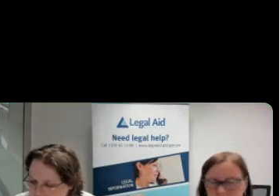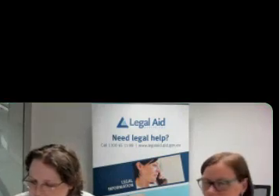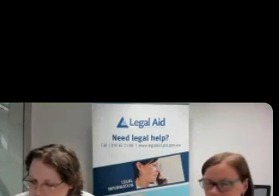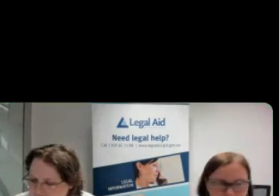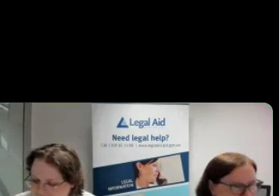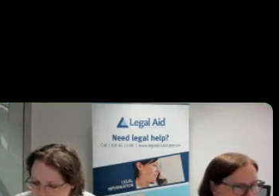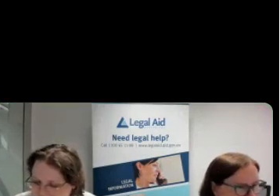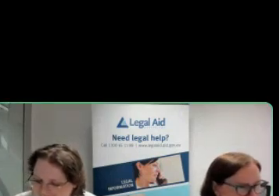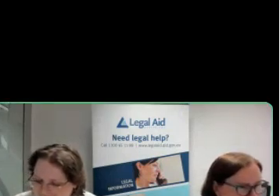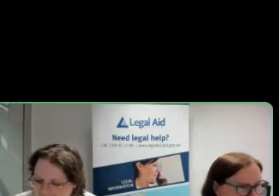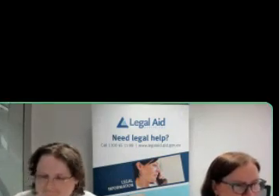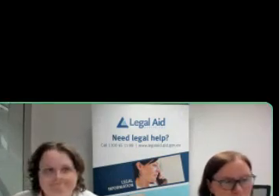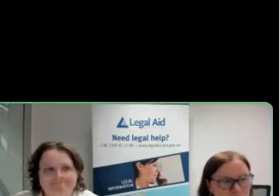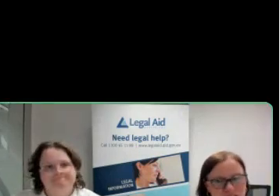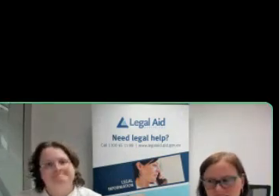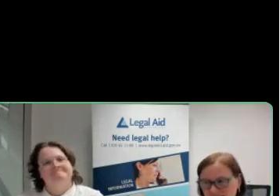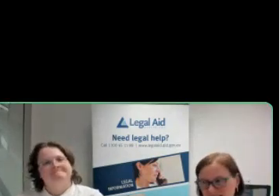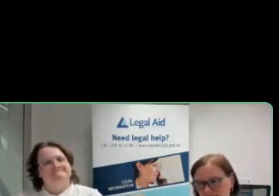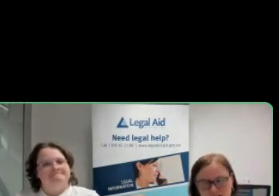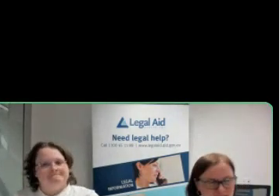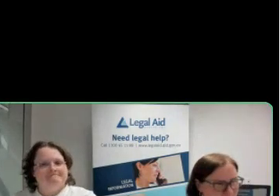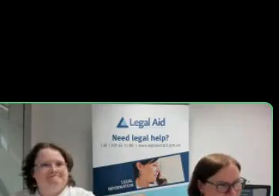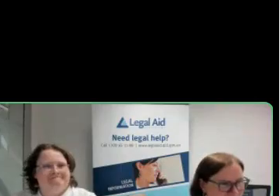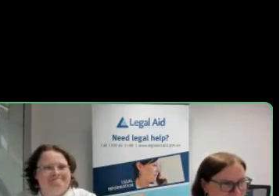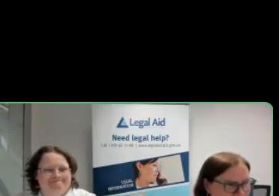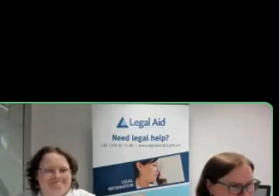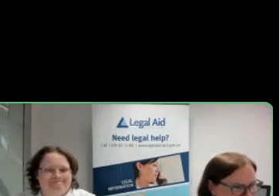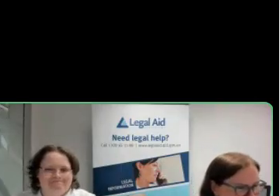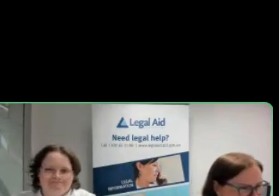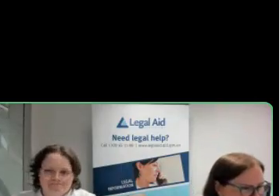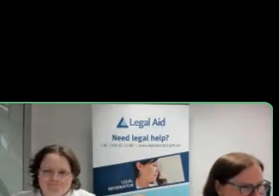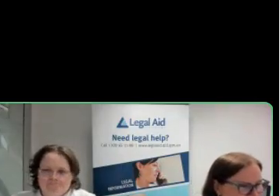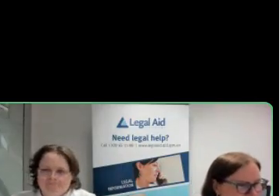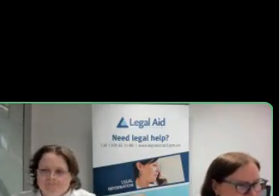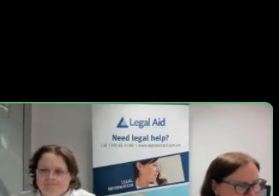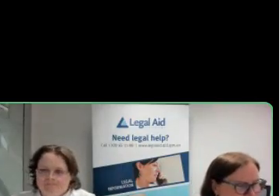our standard phone line to call if you're going to access services like our NDIS lawyers um and